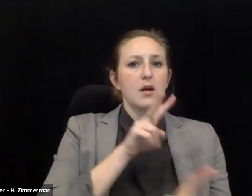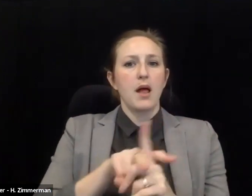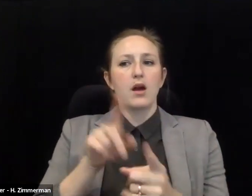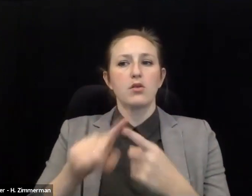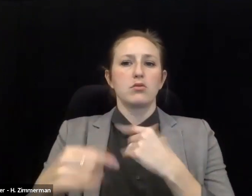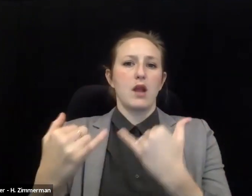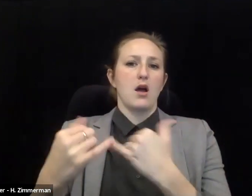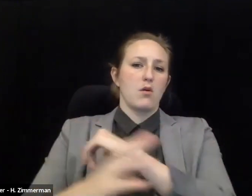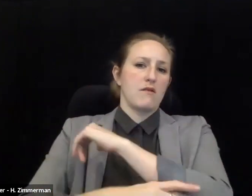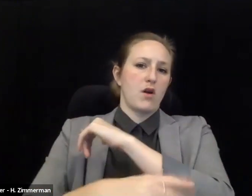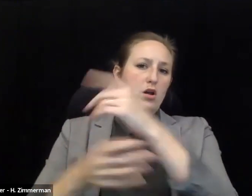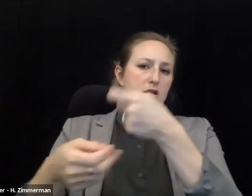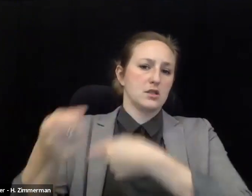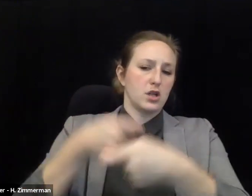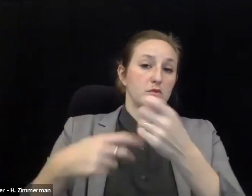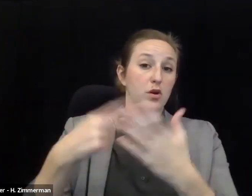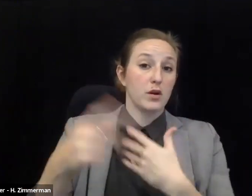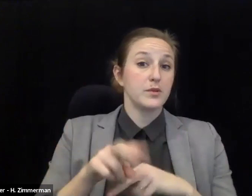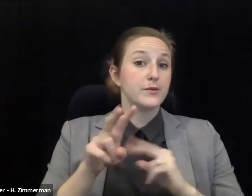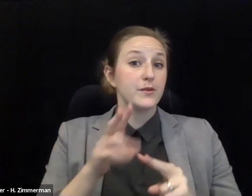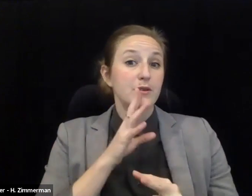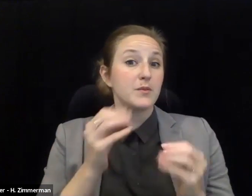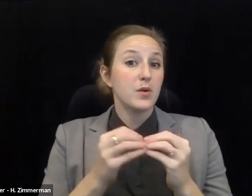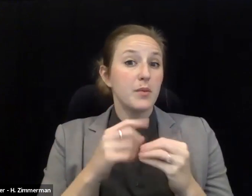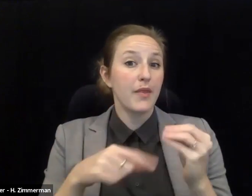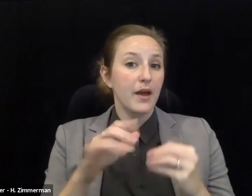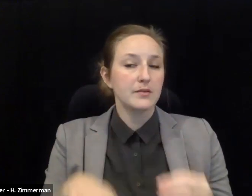So look forward to talking more about that.